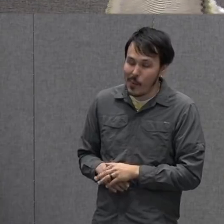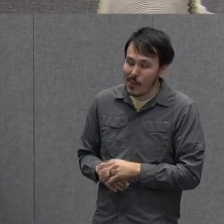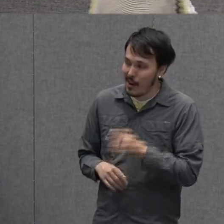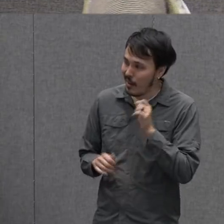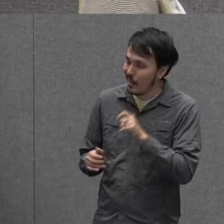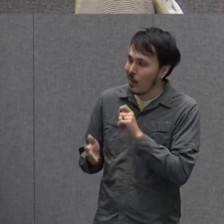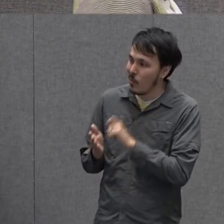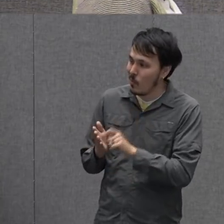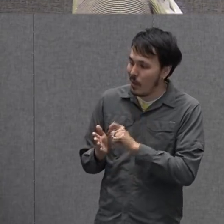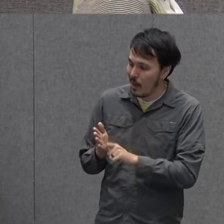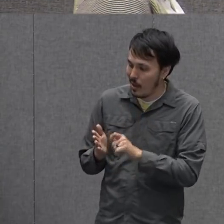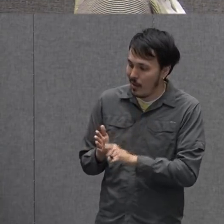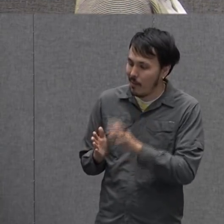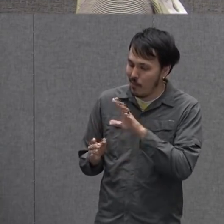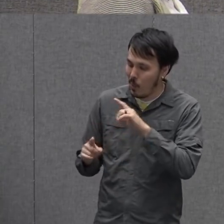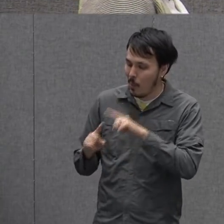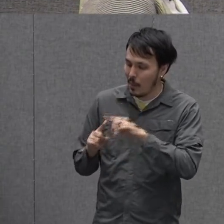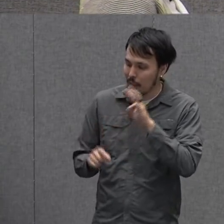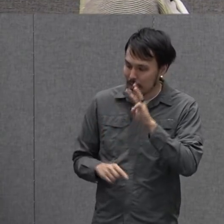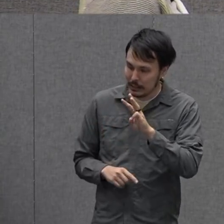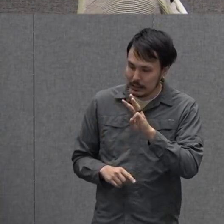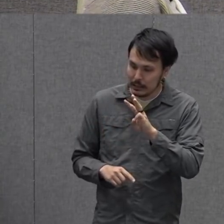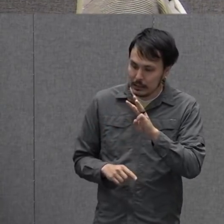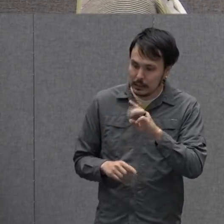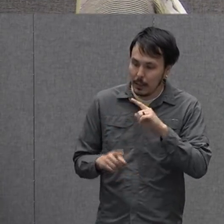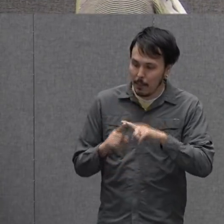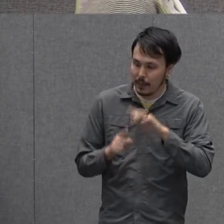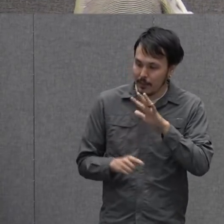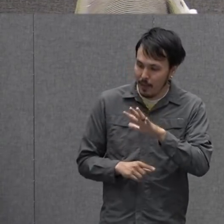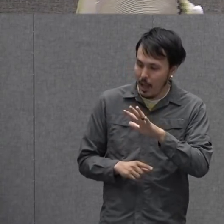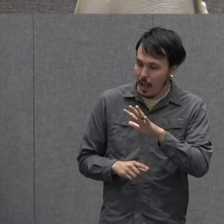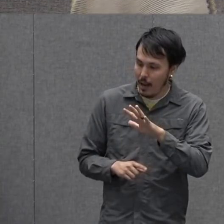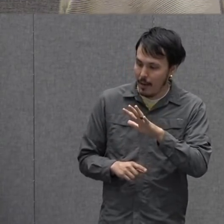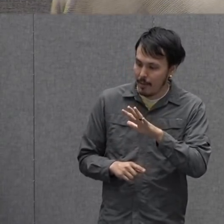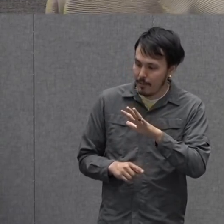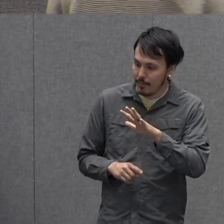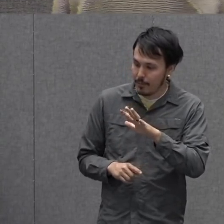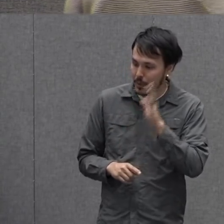four plus six plus five equals 15.